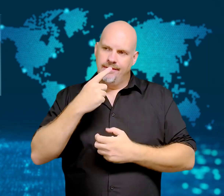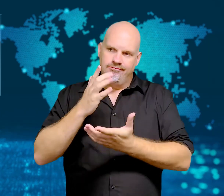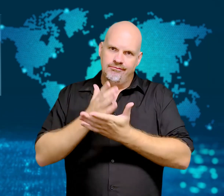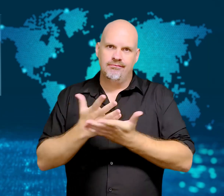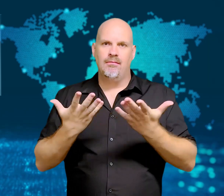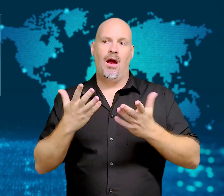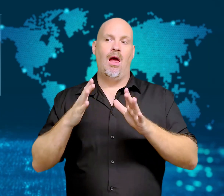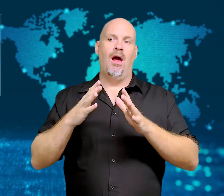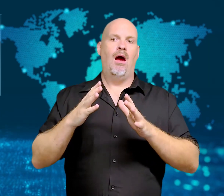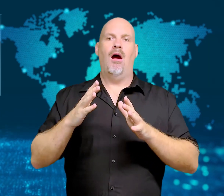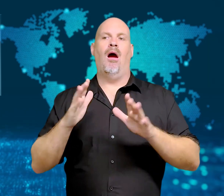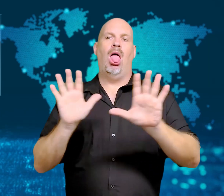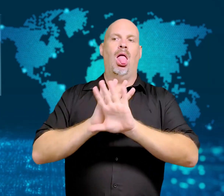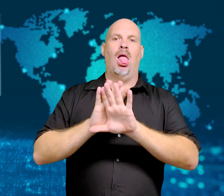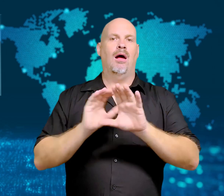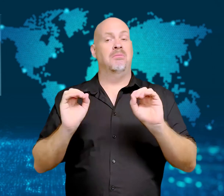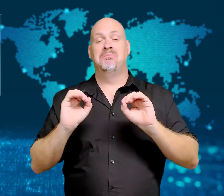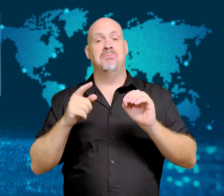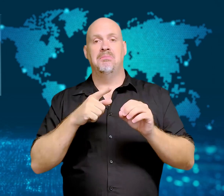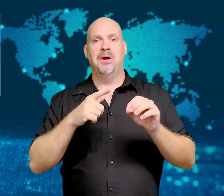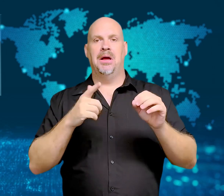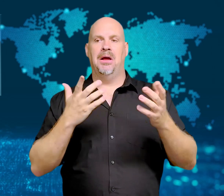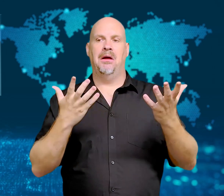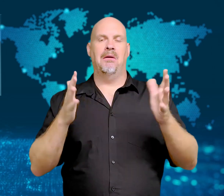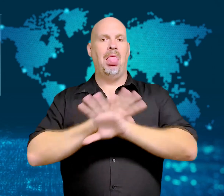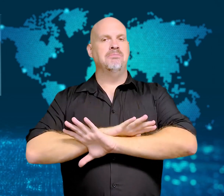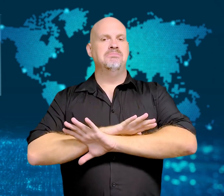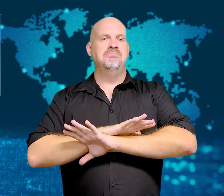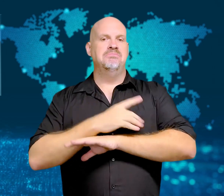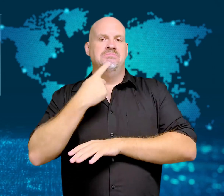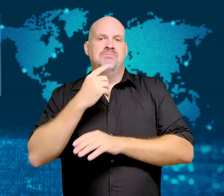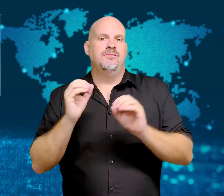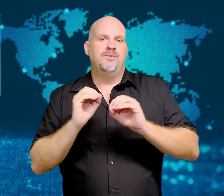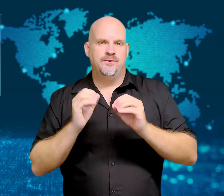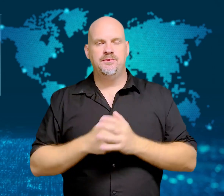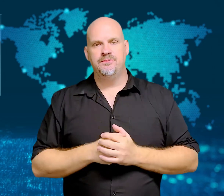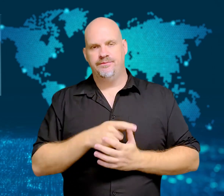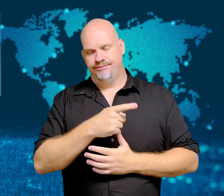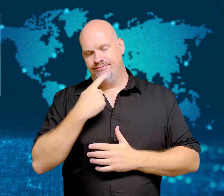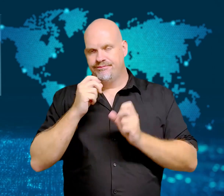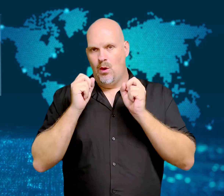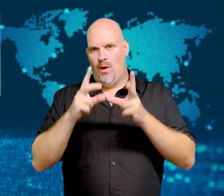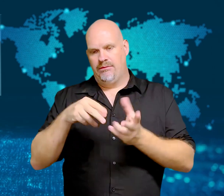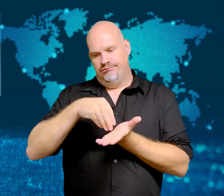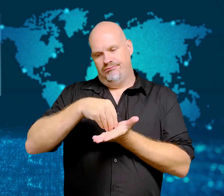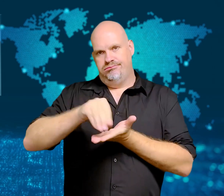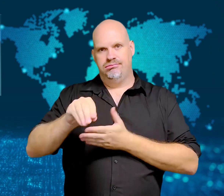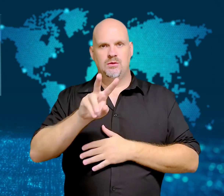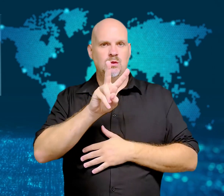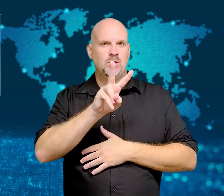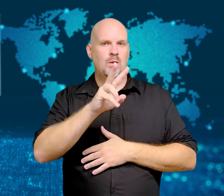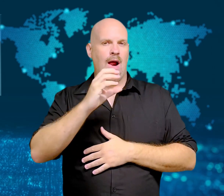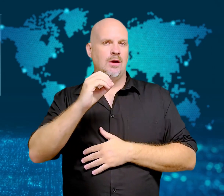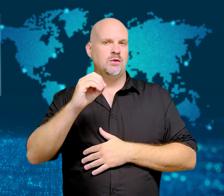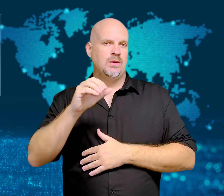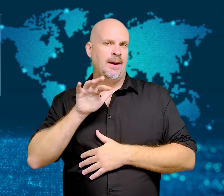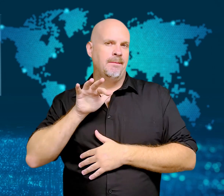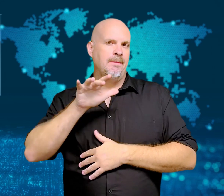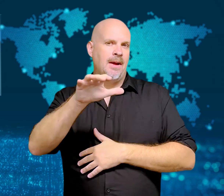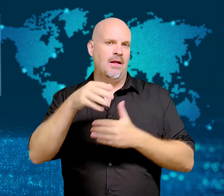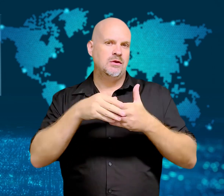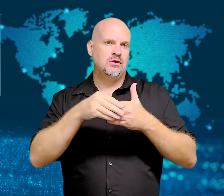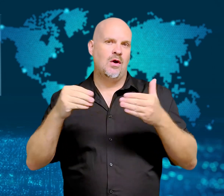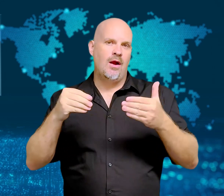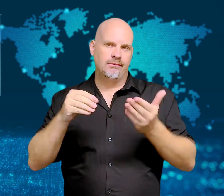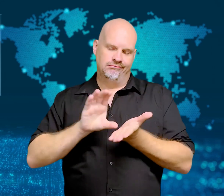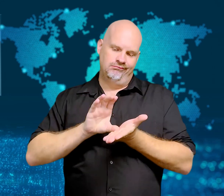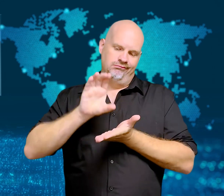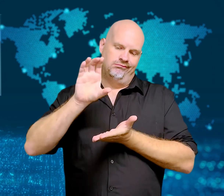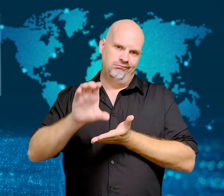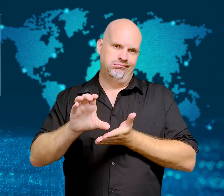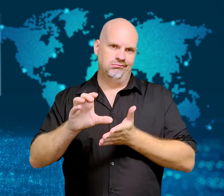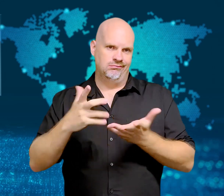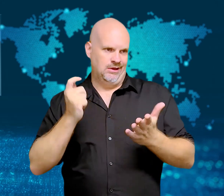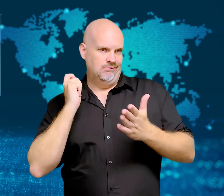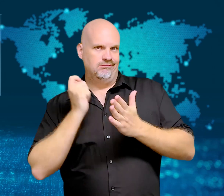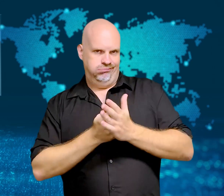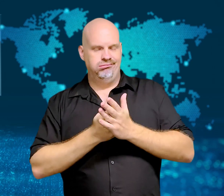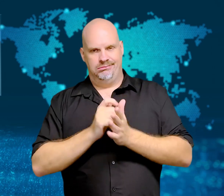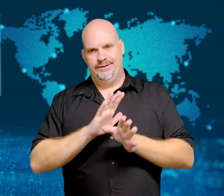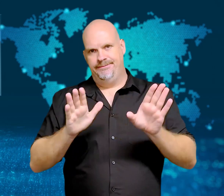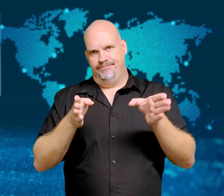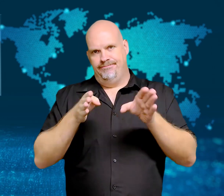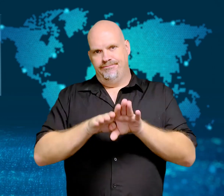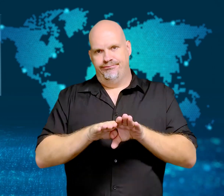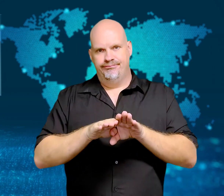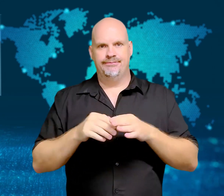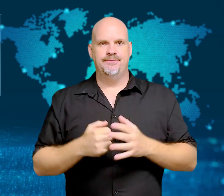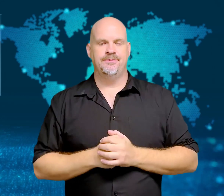They did not admit or deny the SEC's allegations, but they agreed